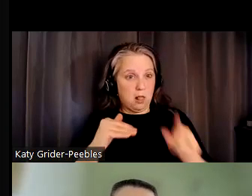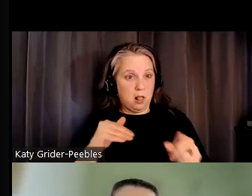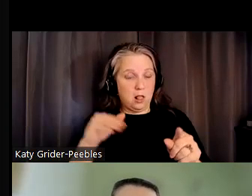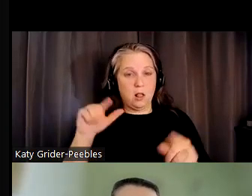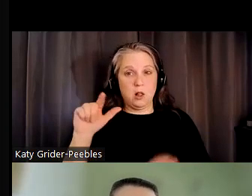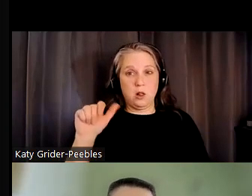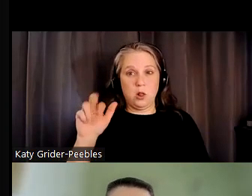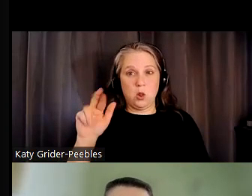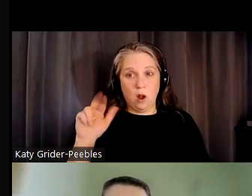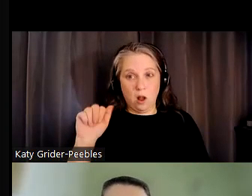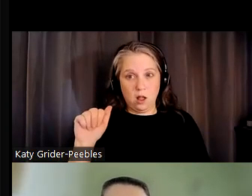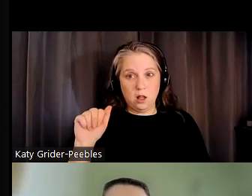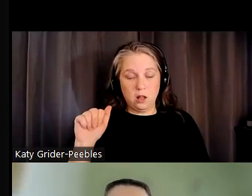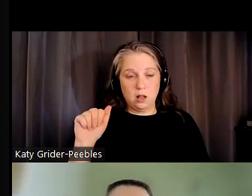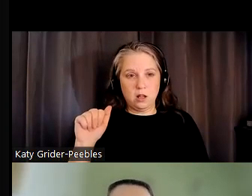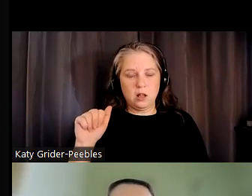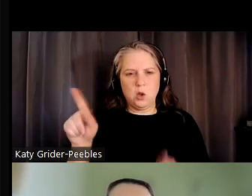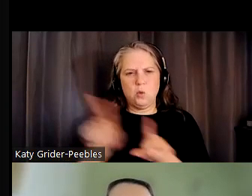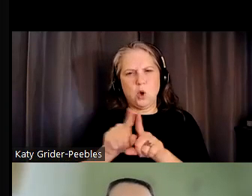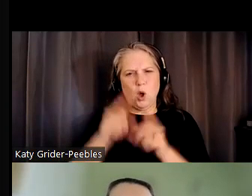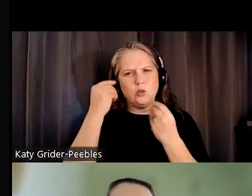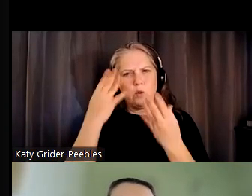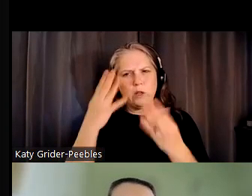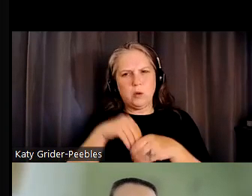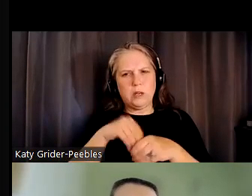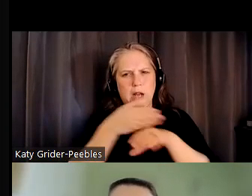We'll include that info in our follow up e-mail.